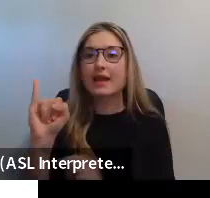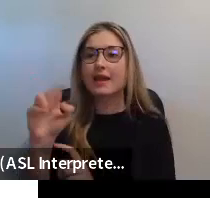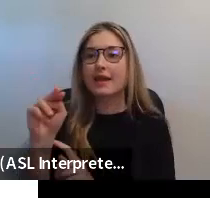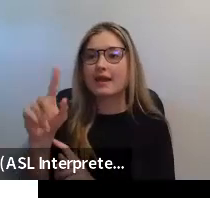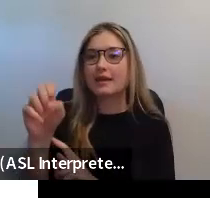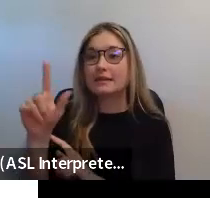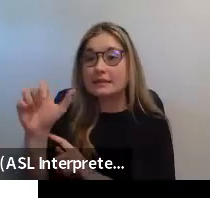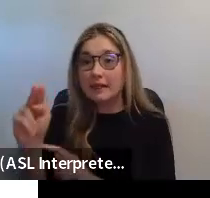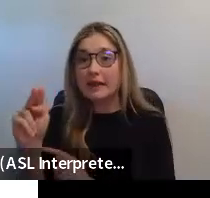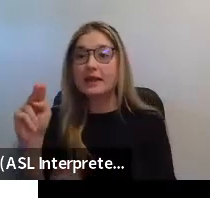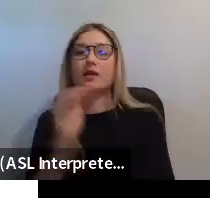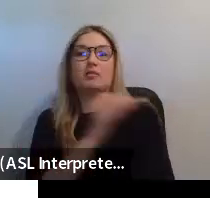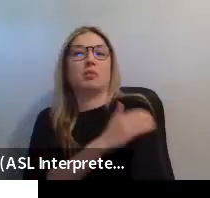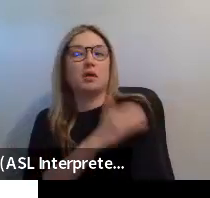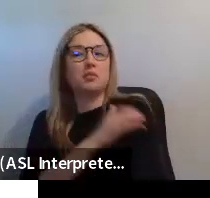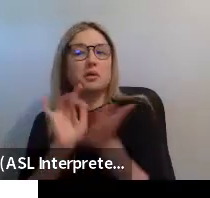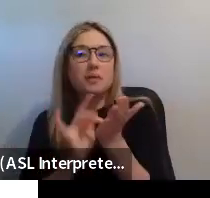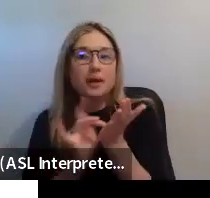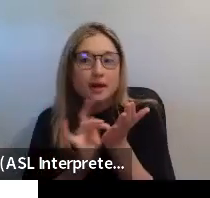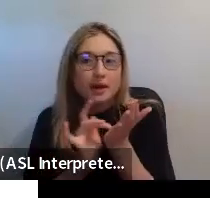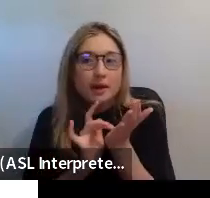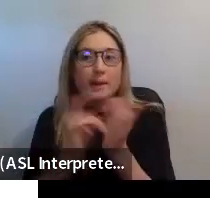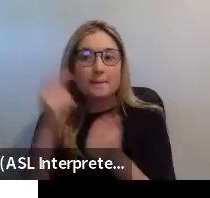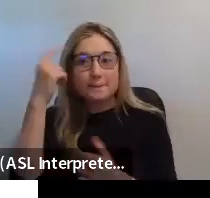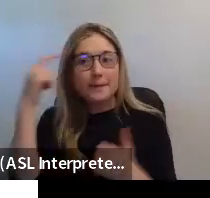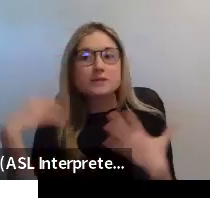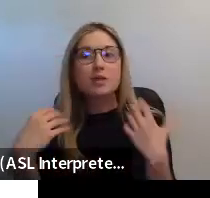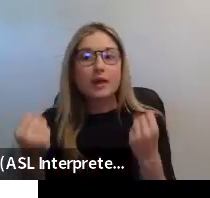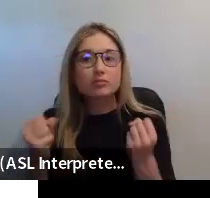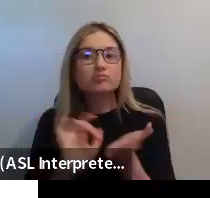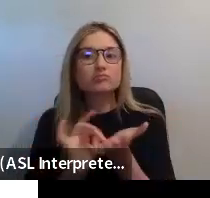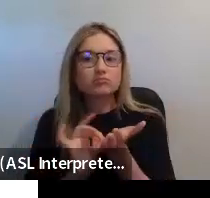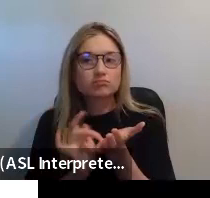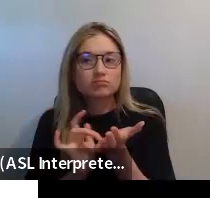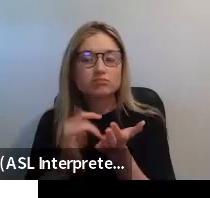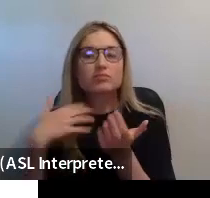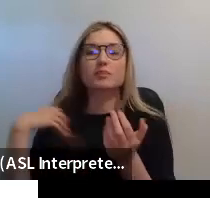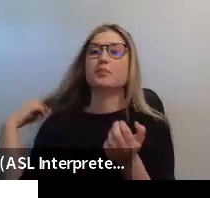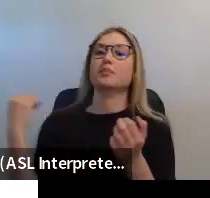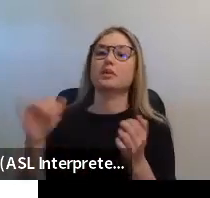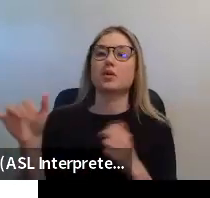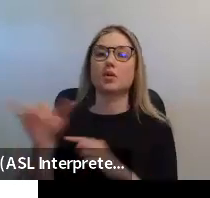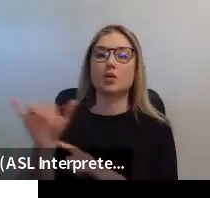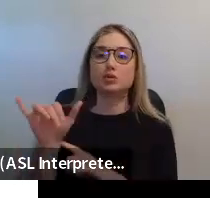As insulin blood pressure medications, it could be behavioral health medications, and then also that equipment that we've been talking about.